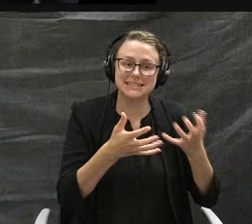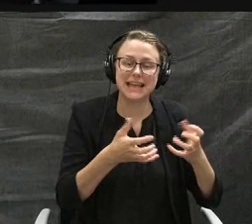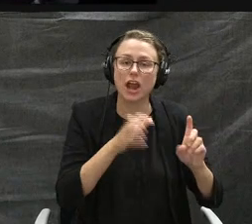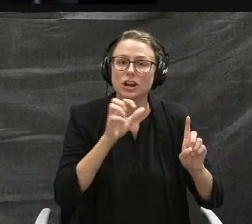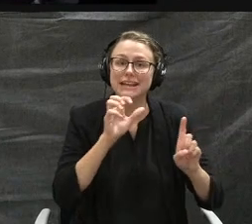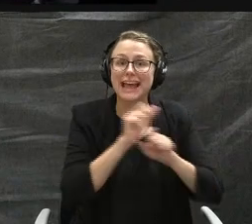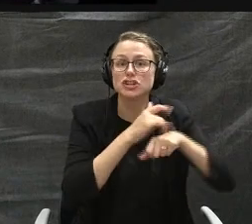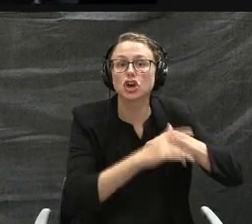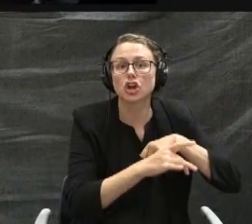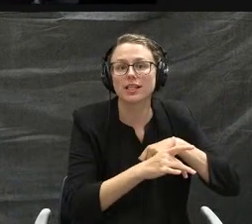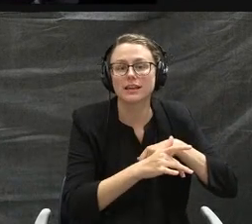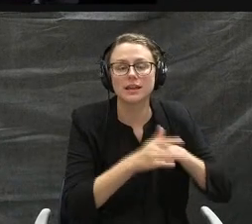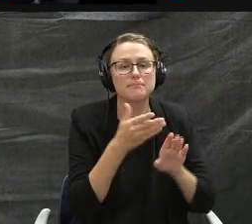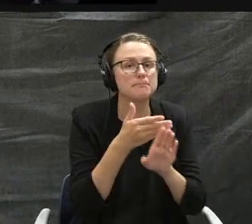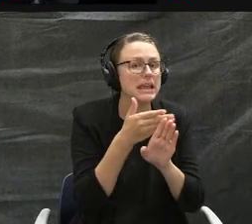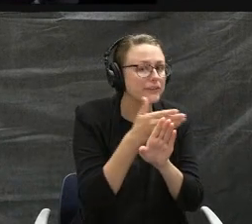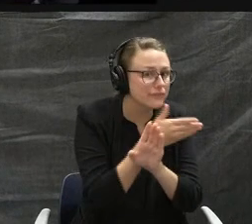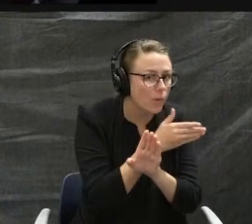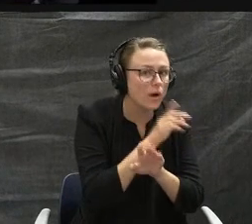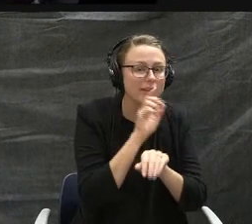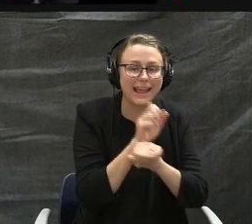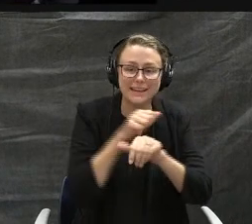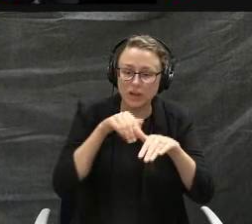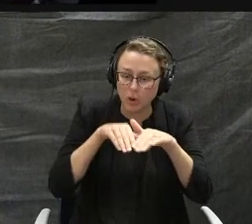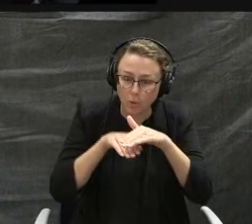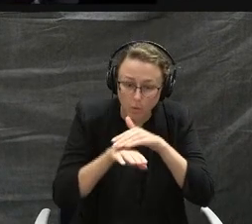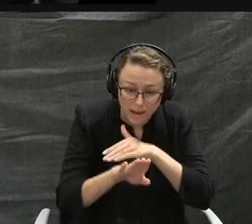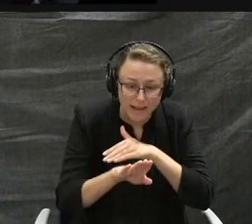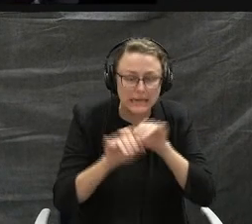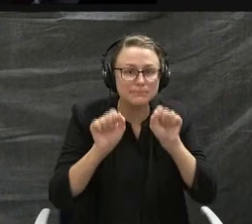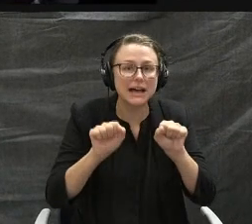that desire to catch it early before there have the